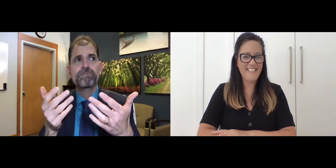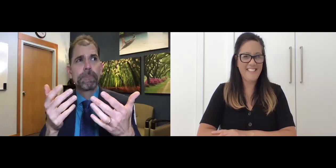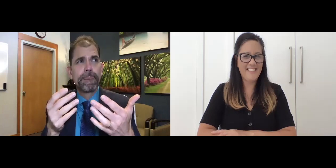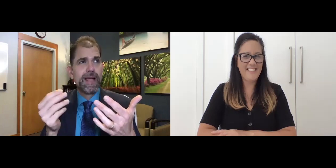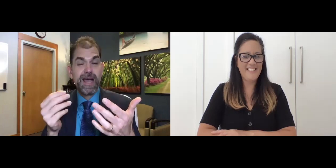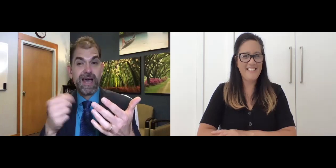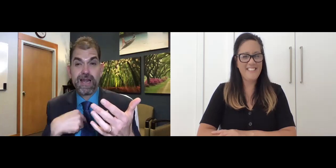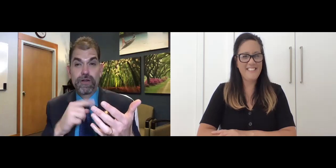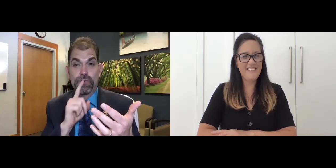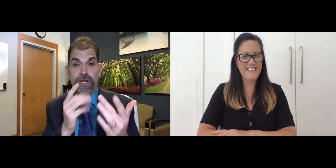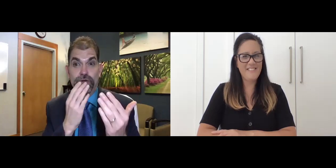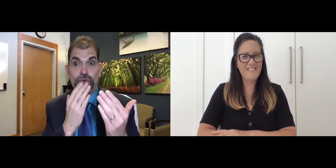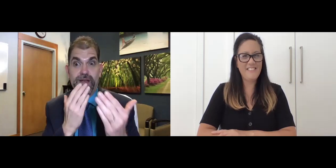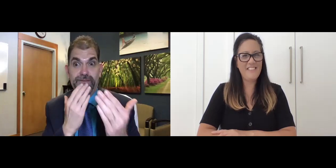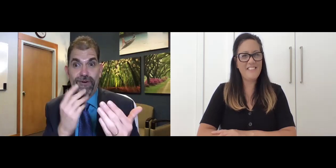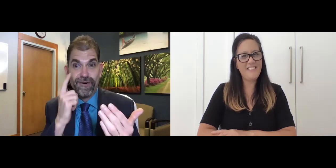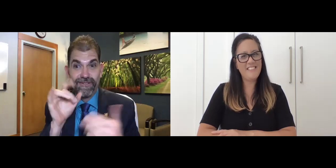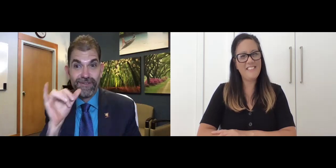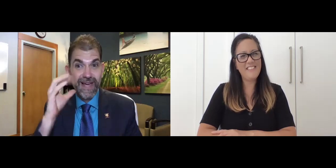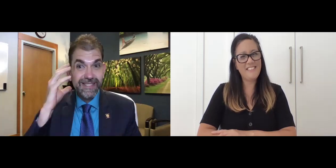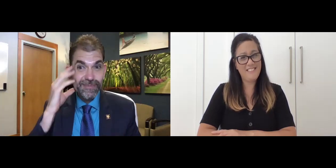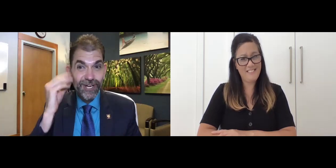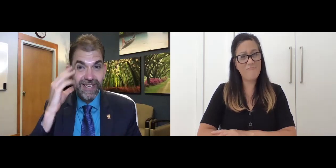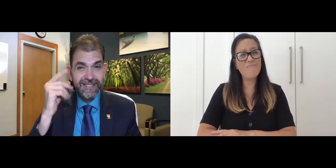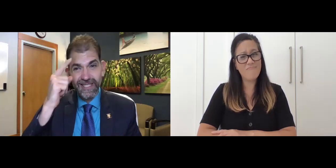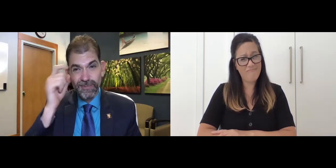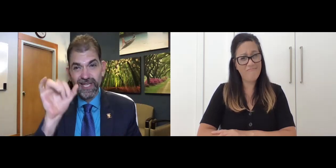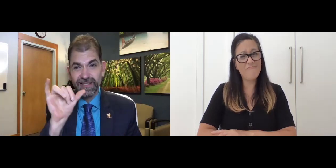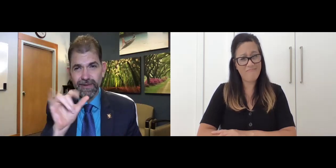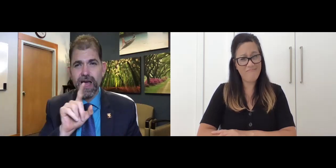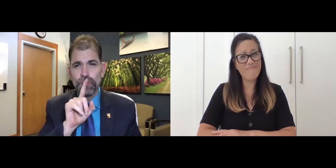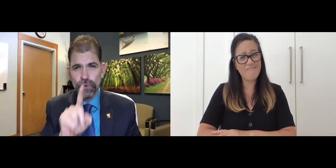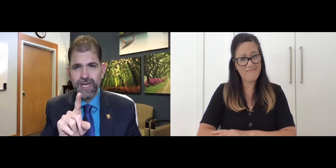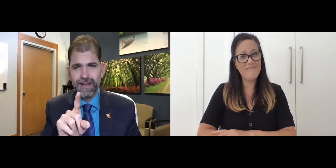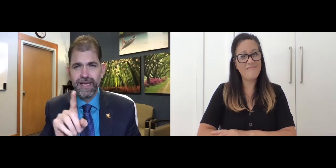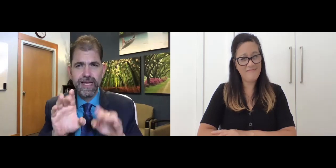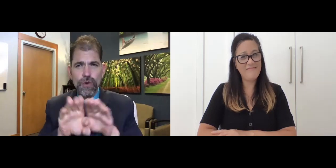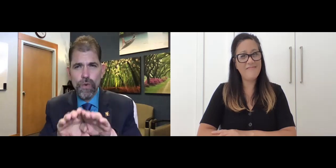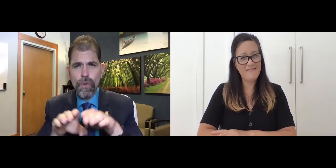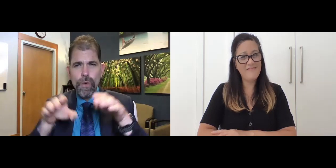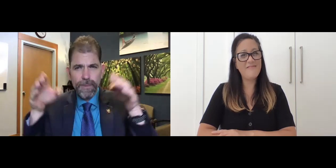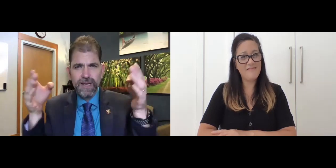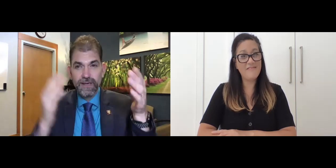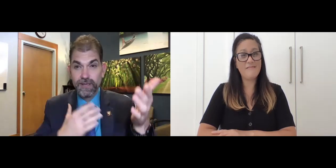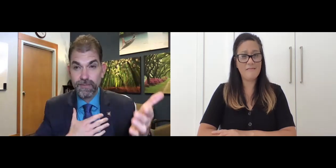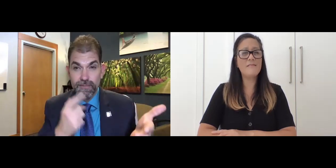American Sign Language. I'm so grateful I had that experience.